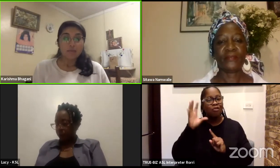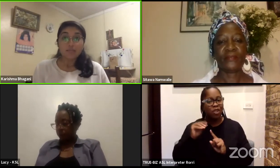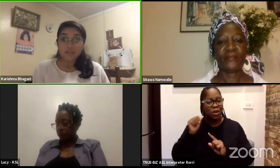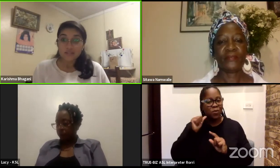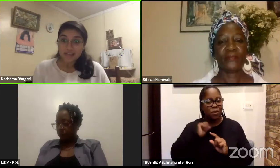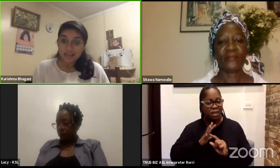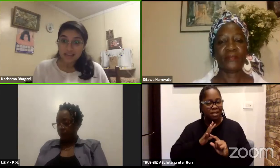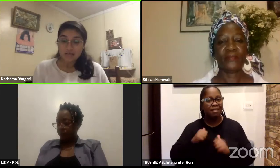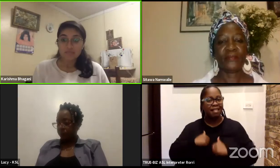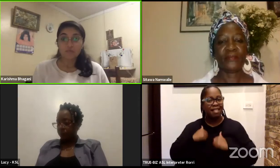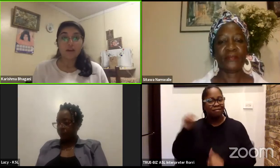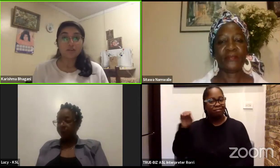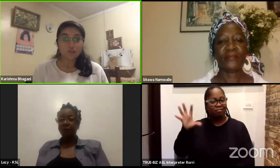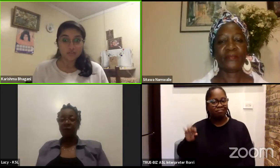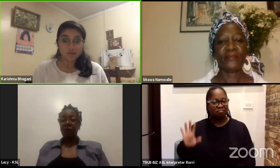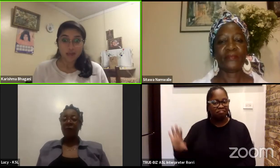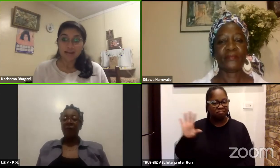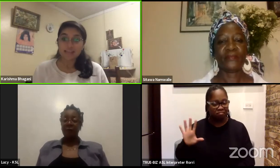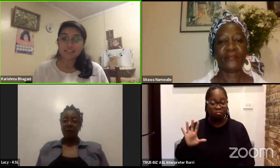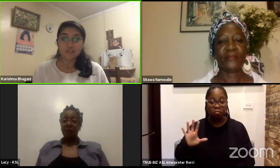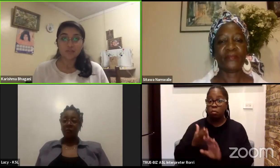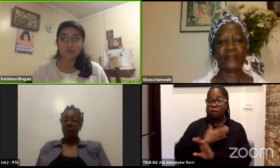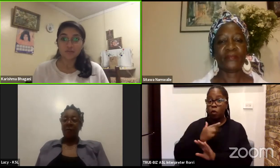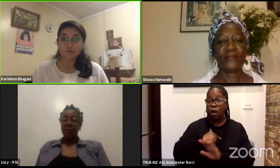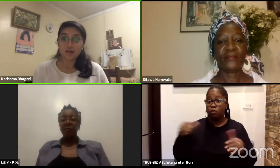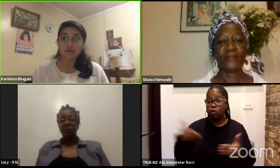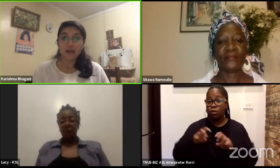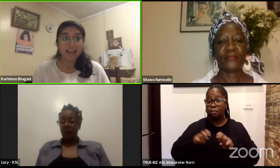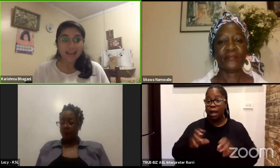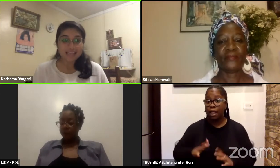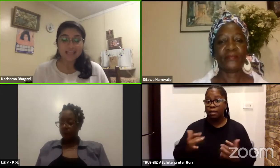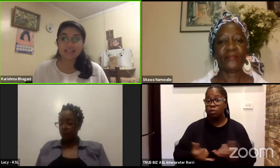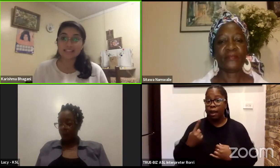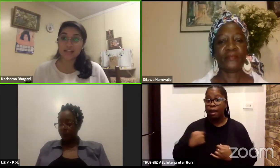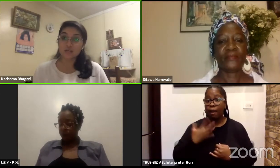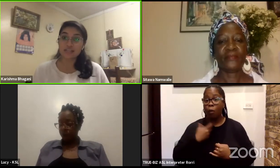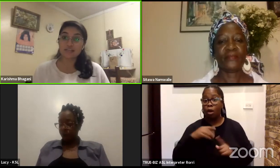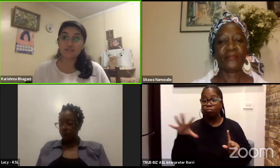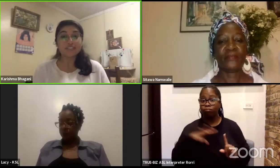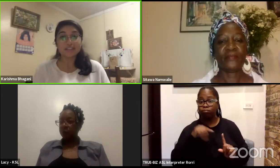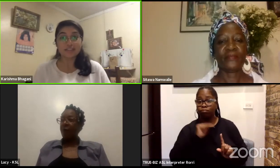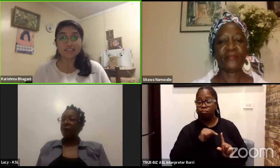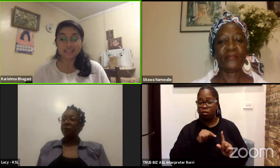With me today... Before I introduce our panelist, I just want to highlight that this is actually the first series that